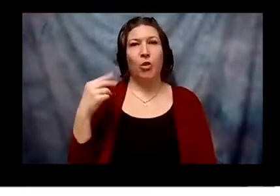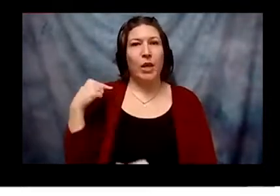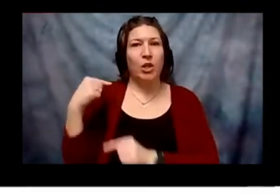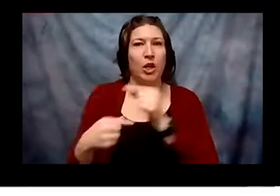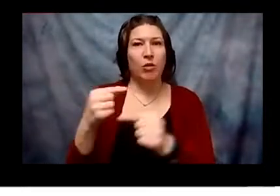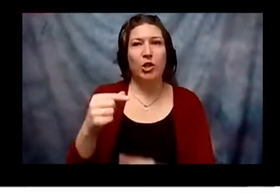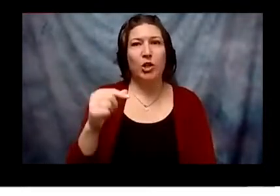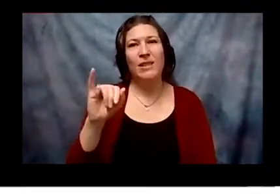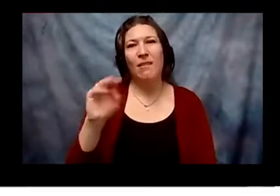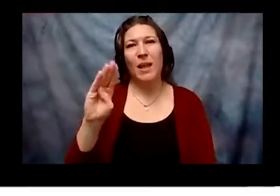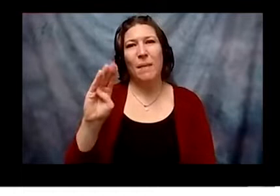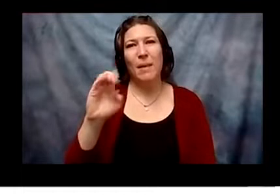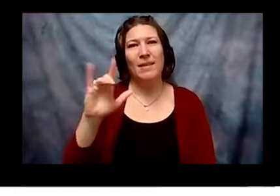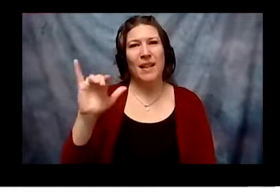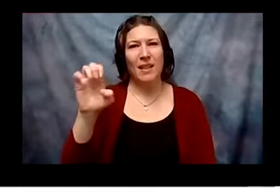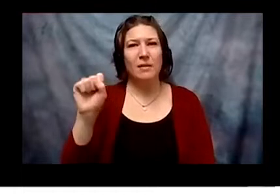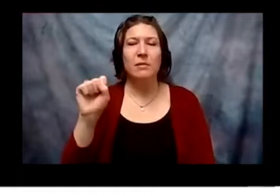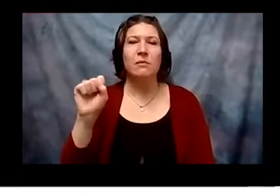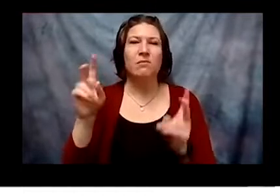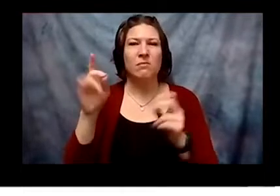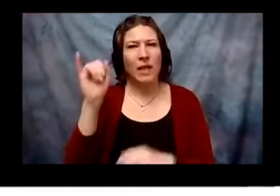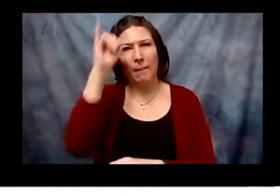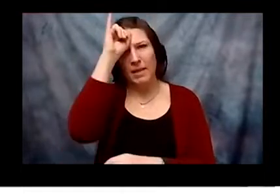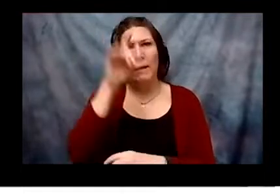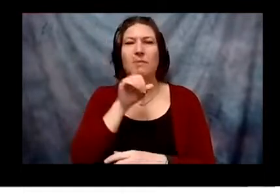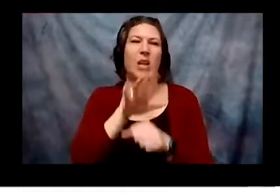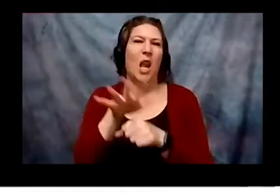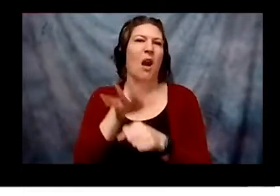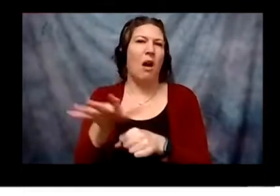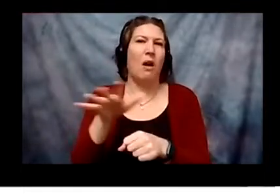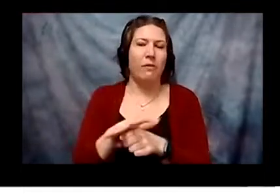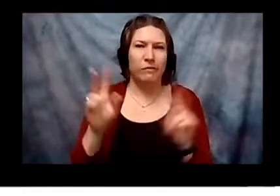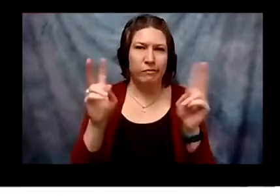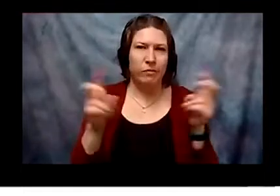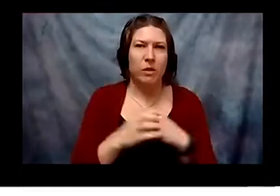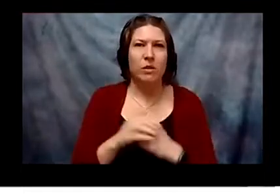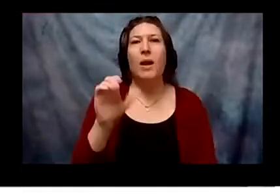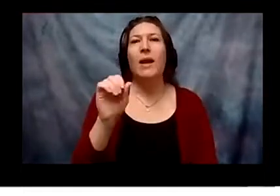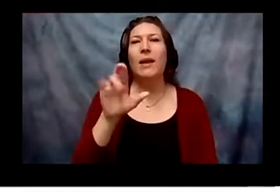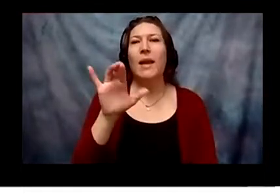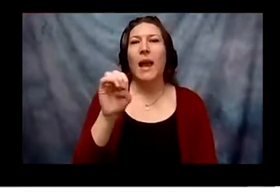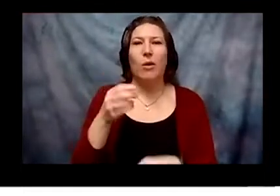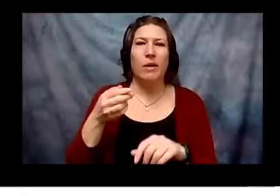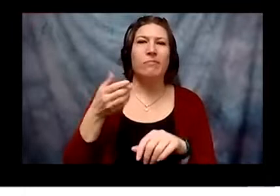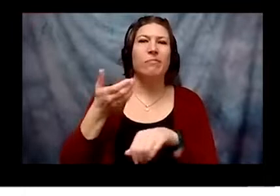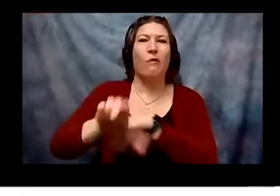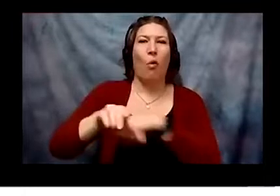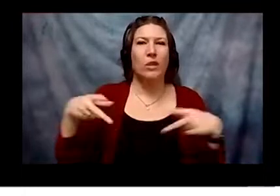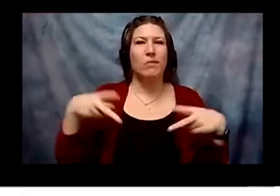are enough" unquote. Carrie was forcibly sterilized. The Supreme Court has never